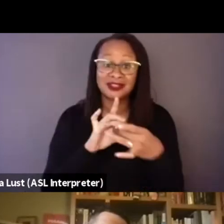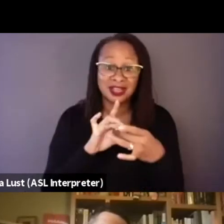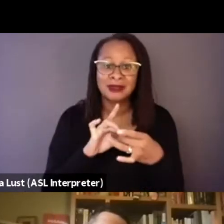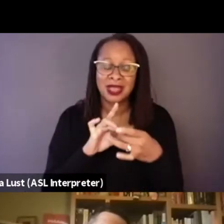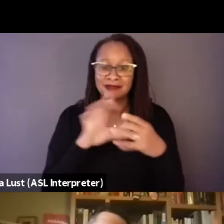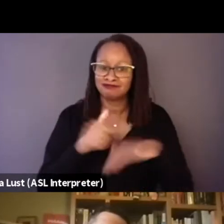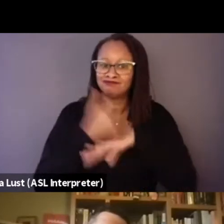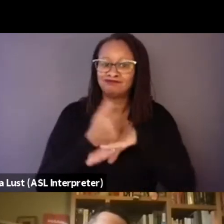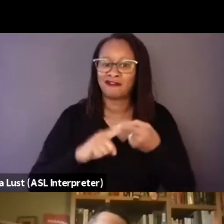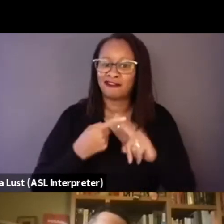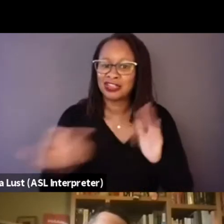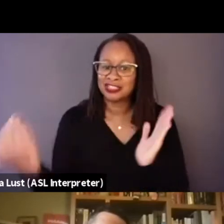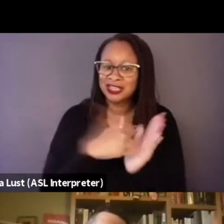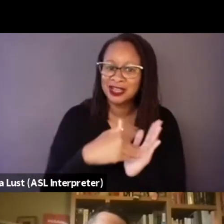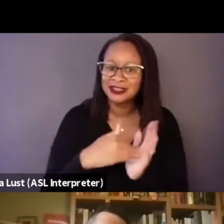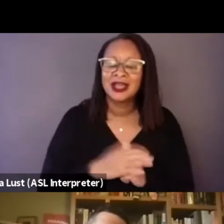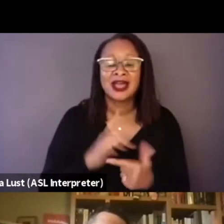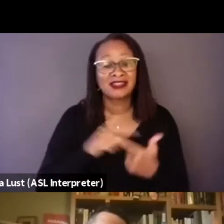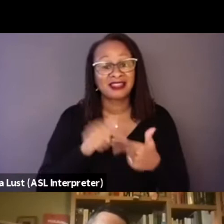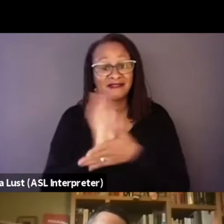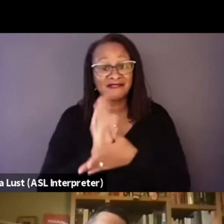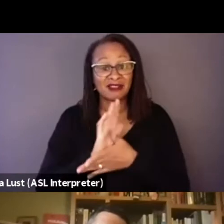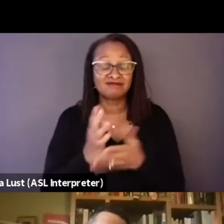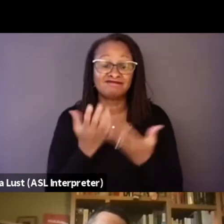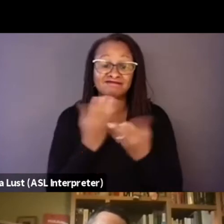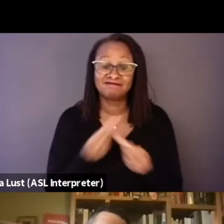And then the film was just born out of that essentially.